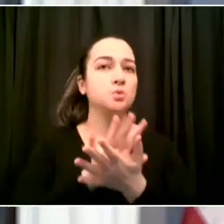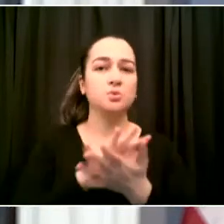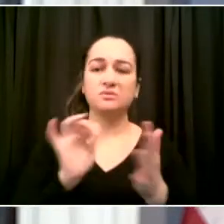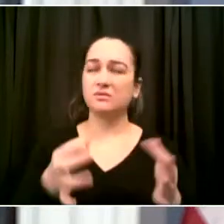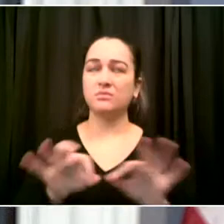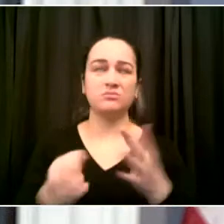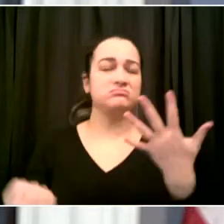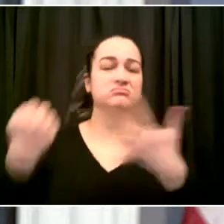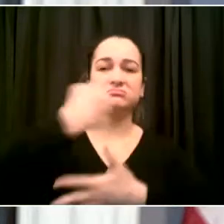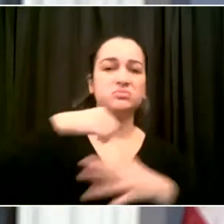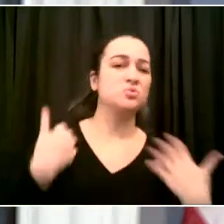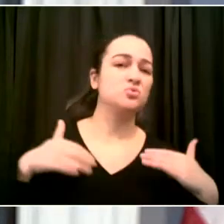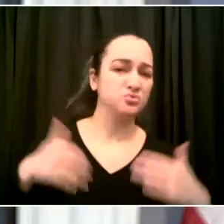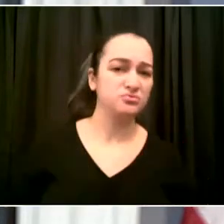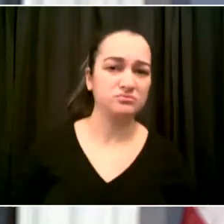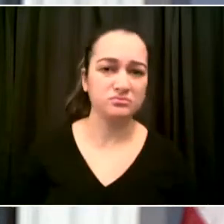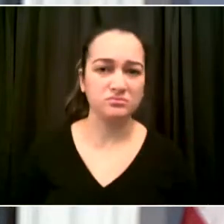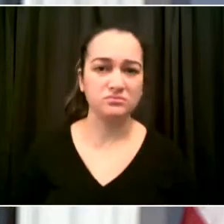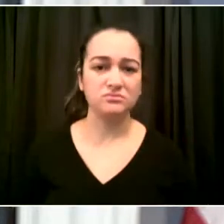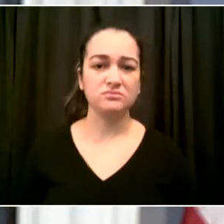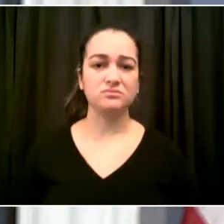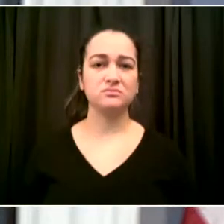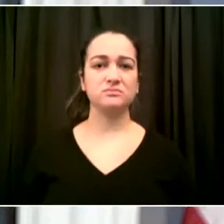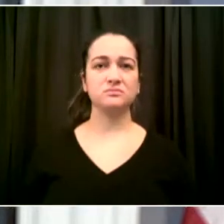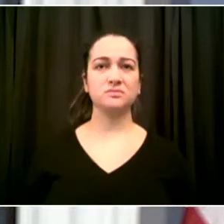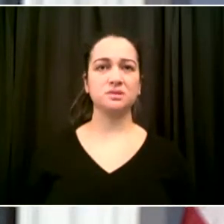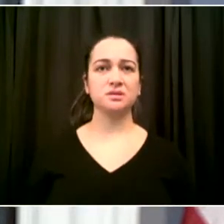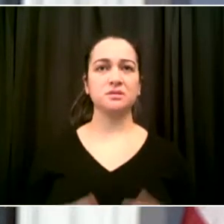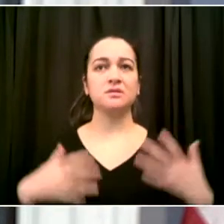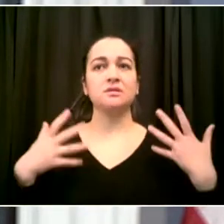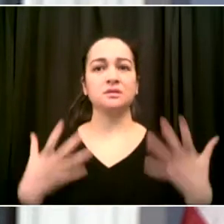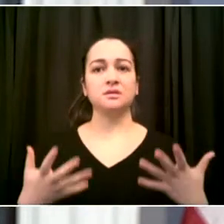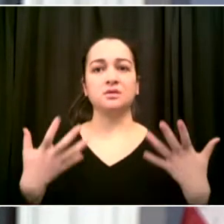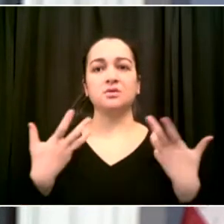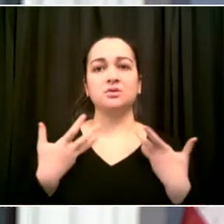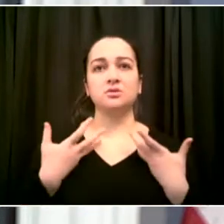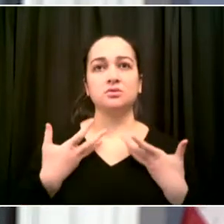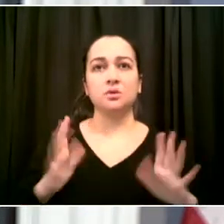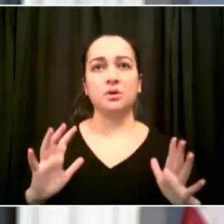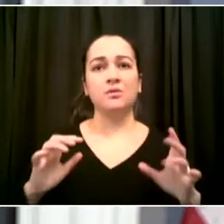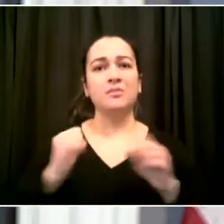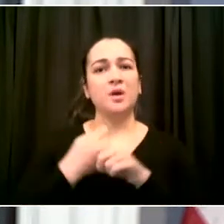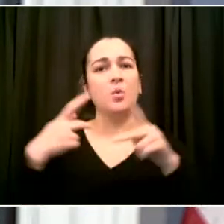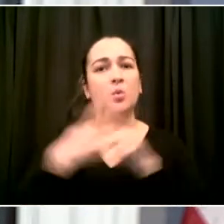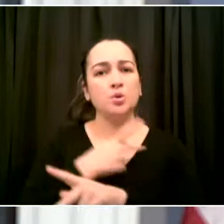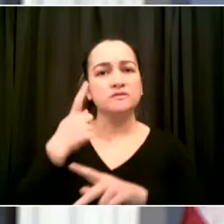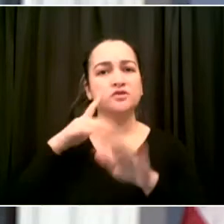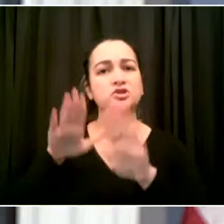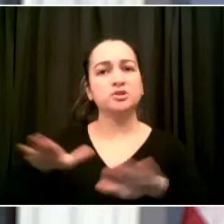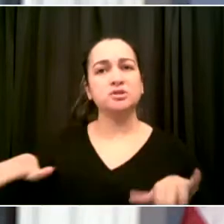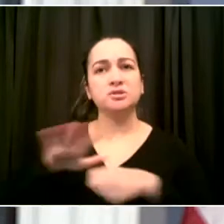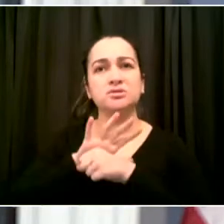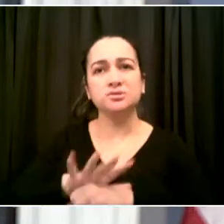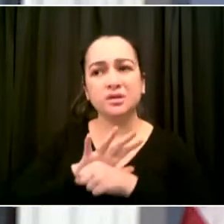PARENTS,S, THERERE IS AN OPT OUT. IF THERE'S EVER A TIME FOR PAPARTENS S O T CONSIDER WHETHER THAT MAKES SENSE FOR THEM, THIS IS THE TIME BECAUSE WE DO